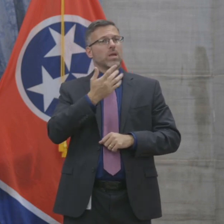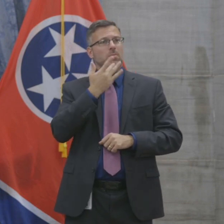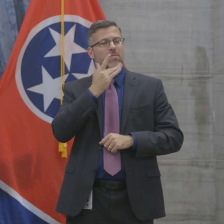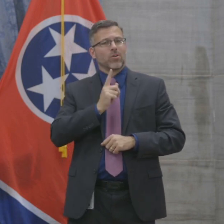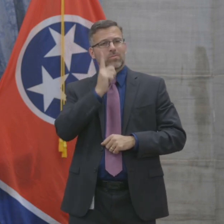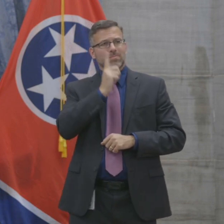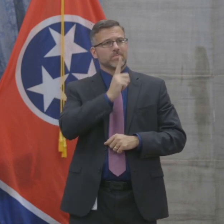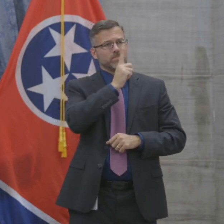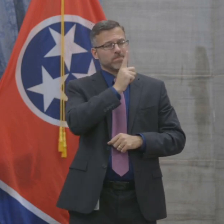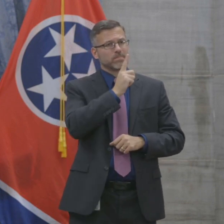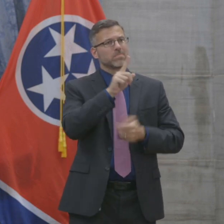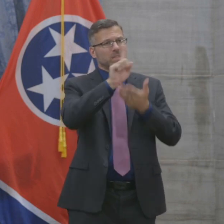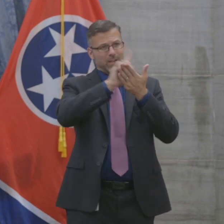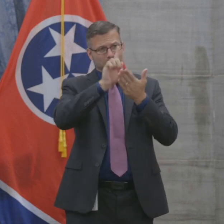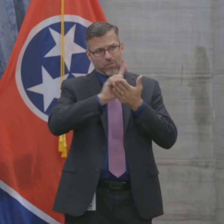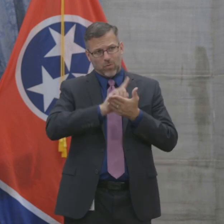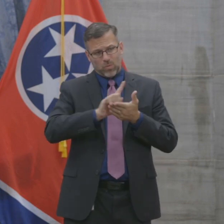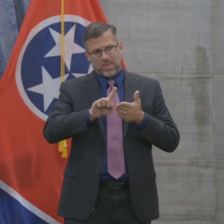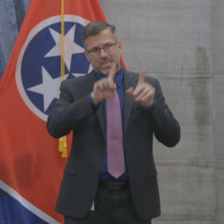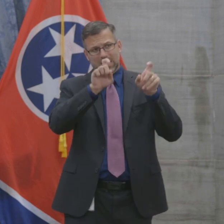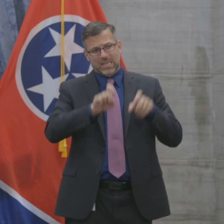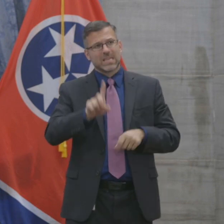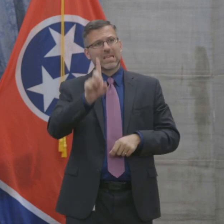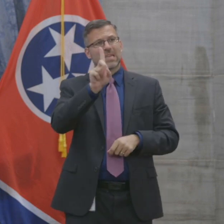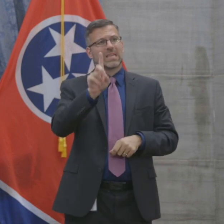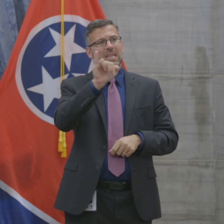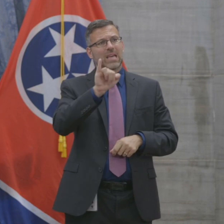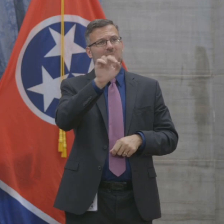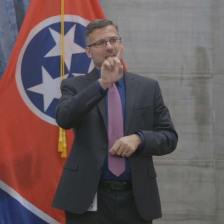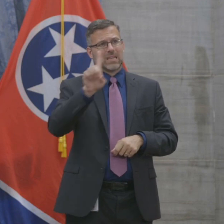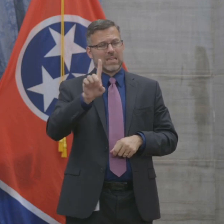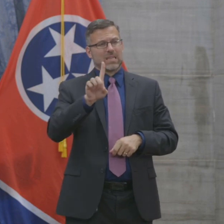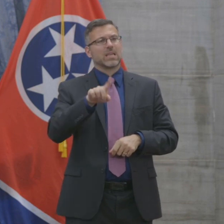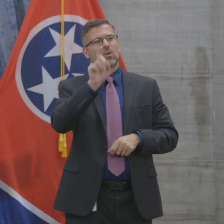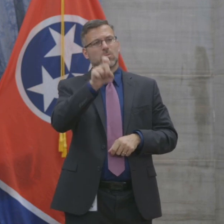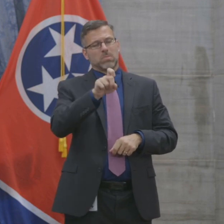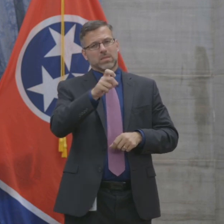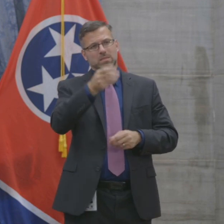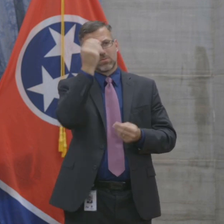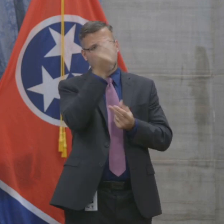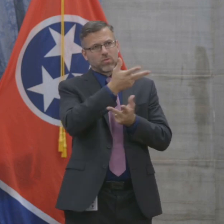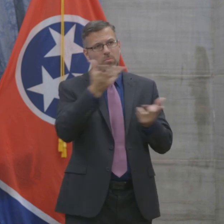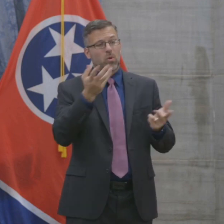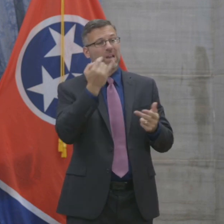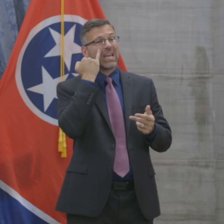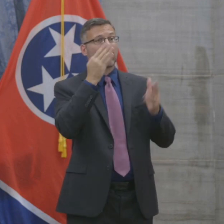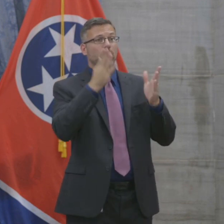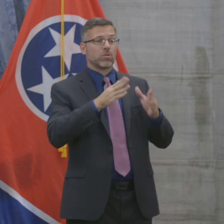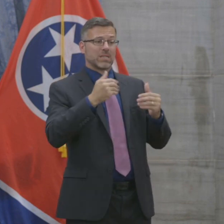very high level working with our population to provide the right kind of support structure and the necessary natural support so